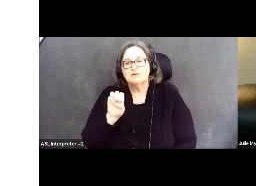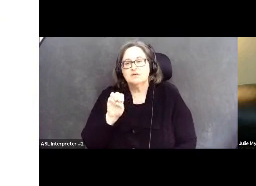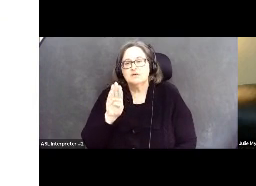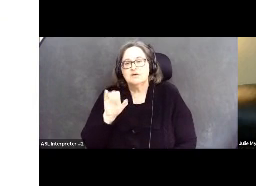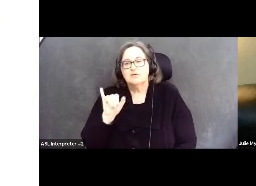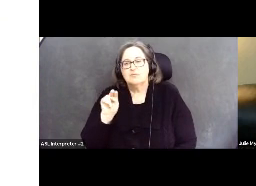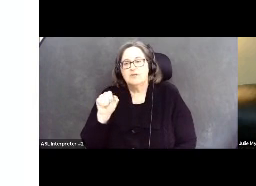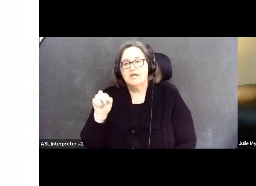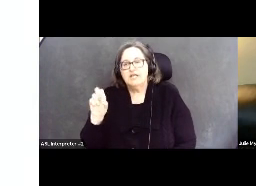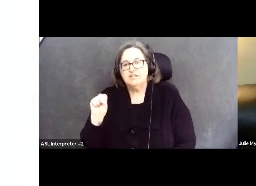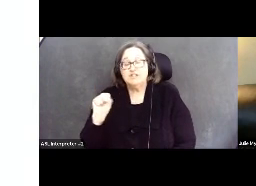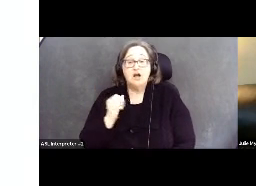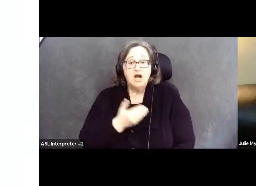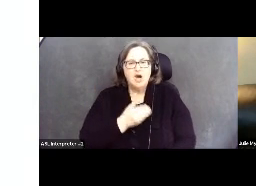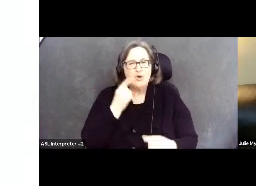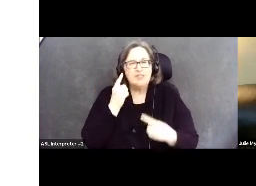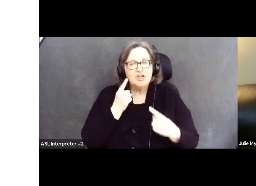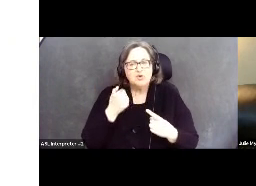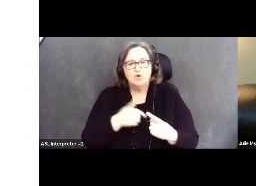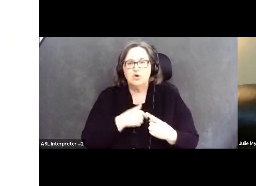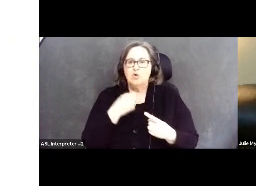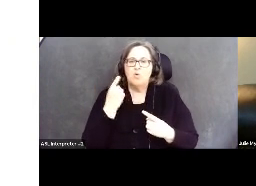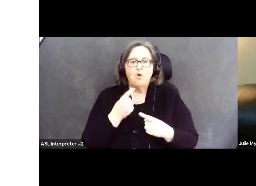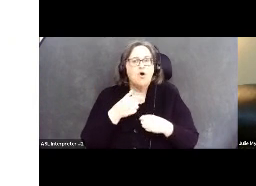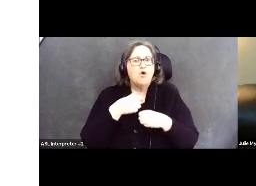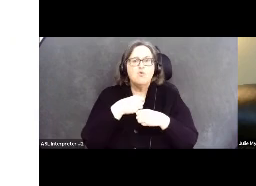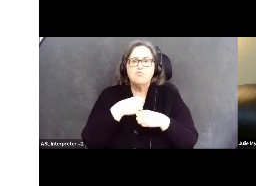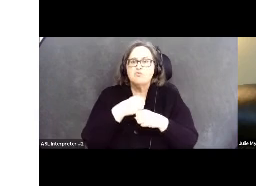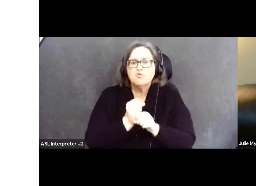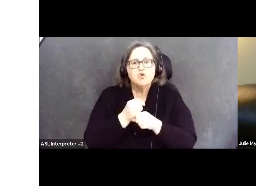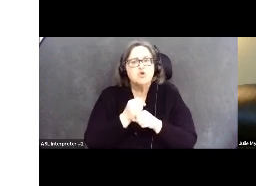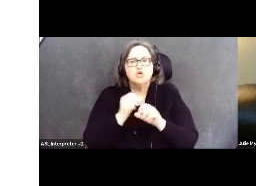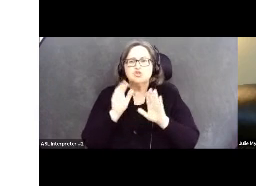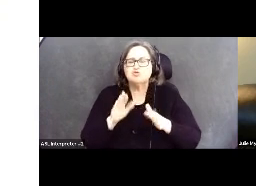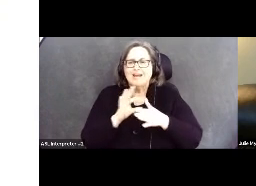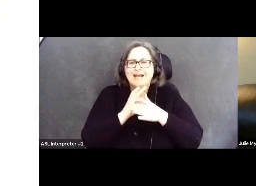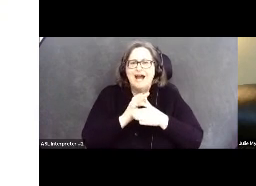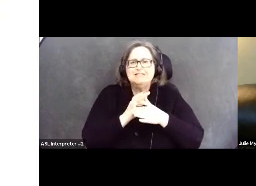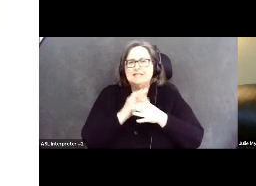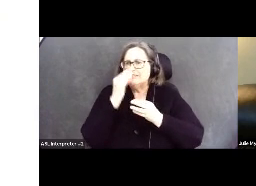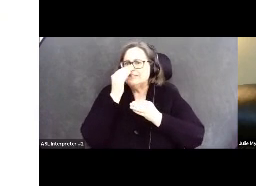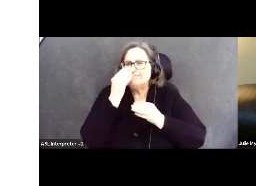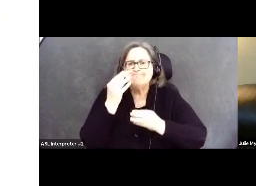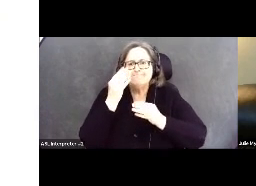we our thinking is we're all producing this really great content, and it would be great if we could